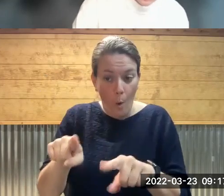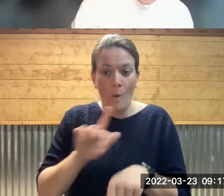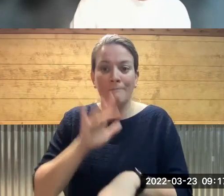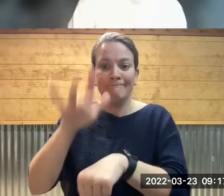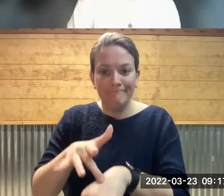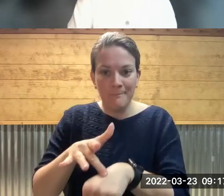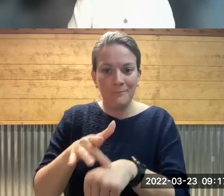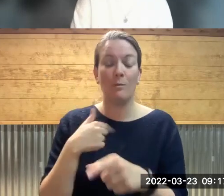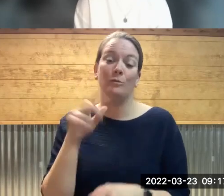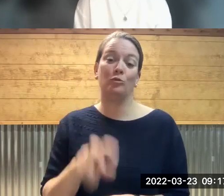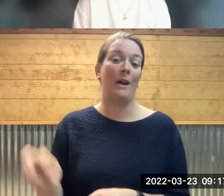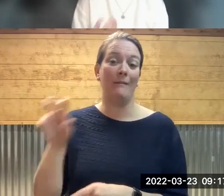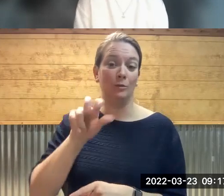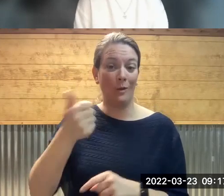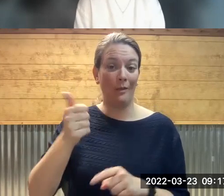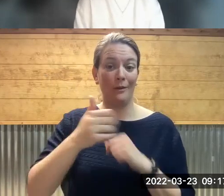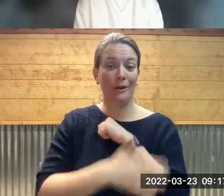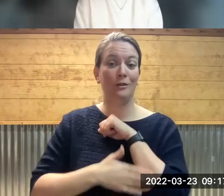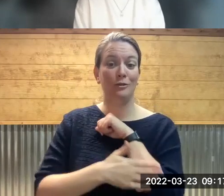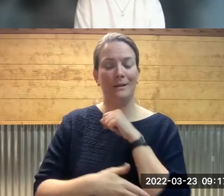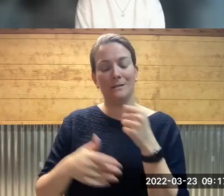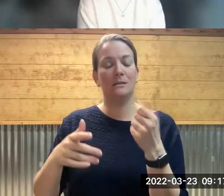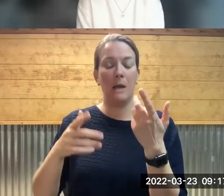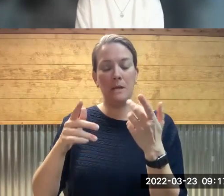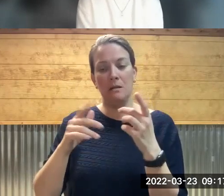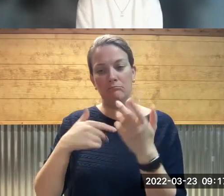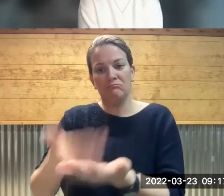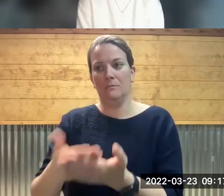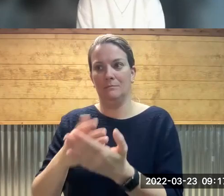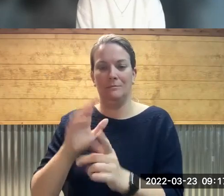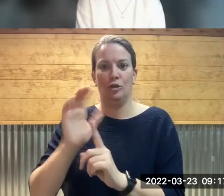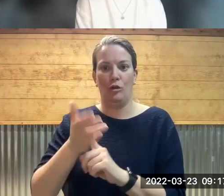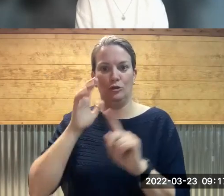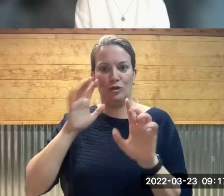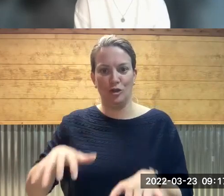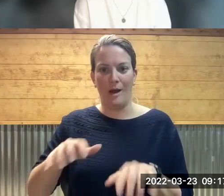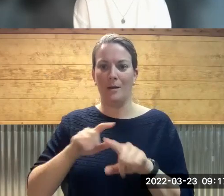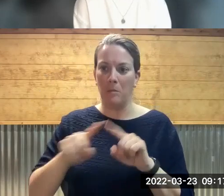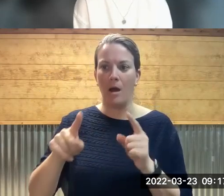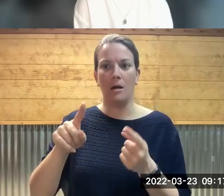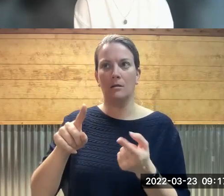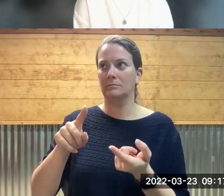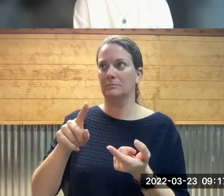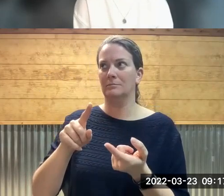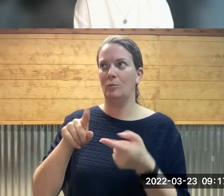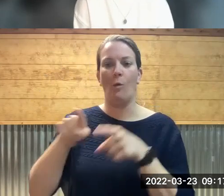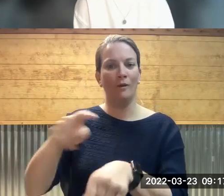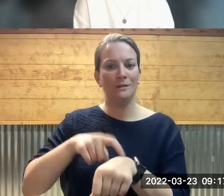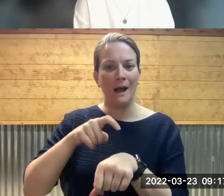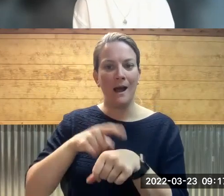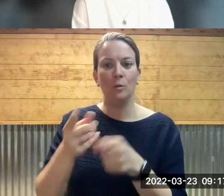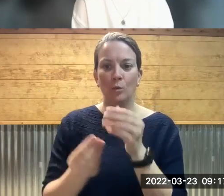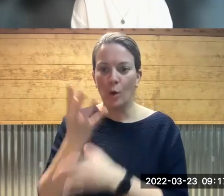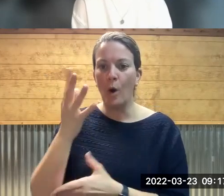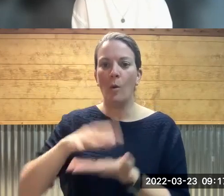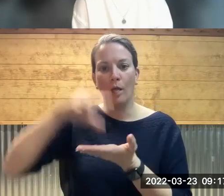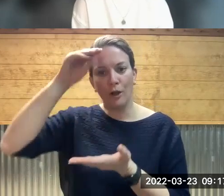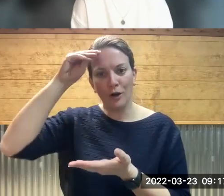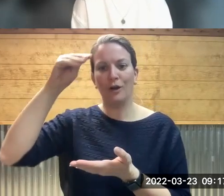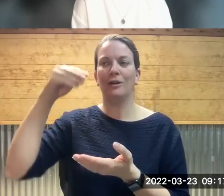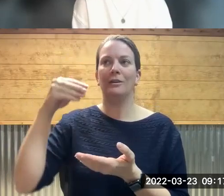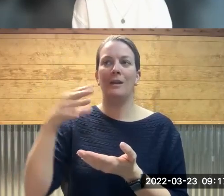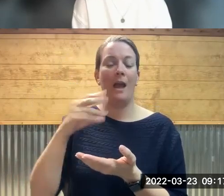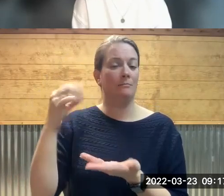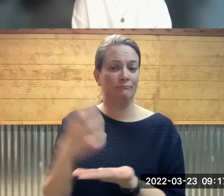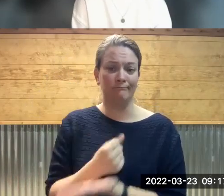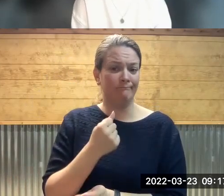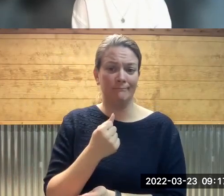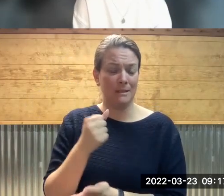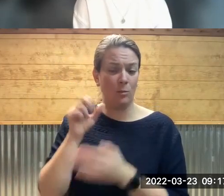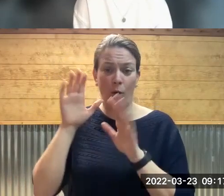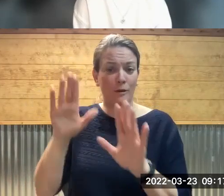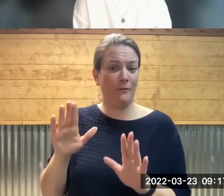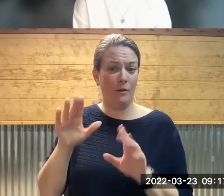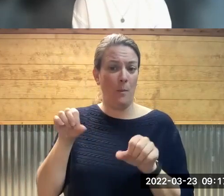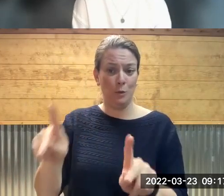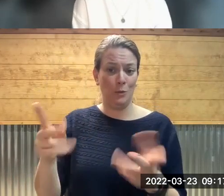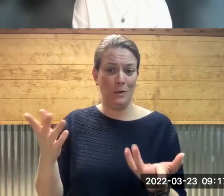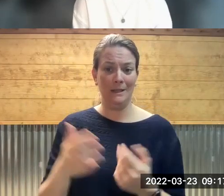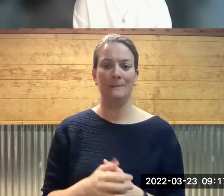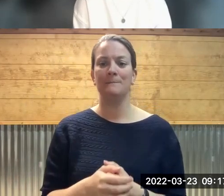You know you have the culture shock piece but with time you know you learn so much, and you grow so much in those new environments that it's It's really something great to capitalize on so in terms of my professional life.